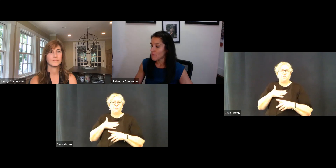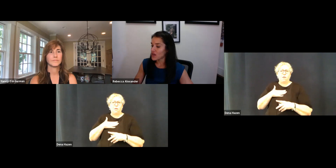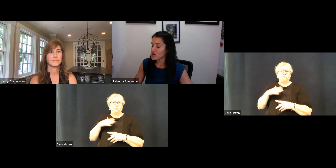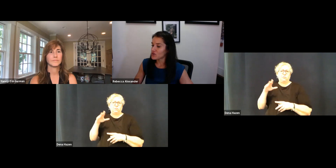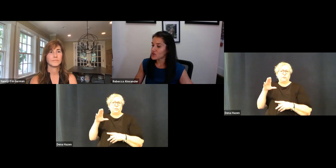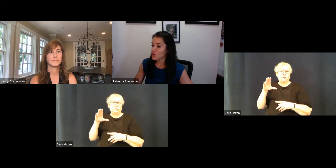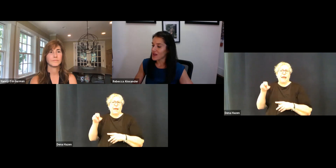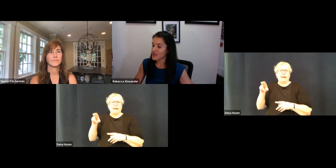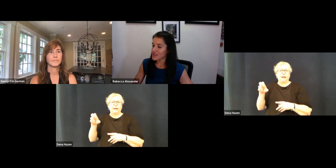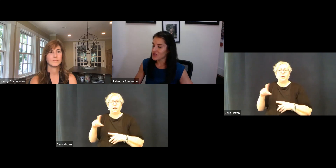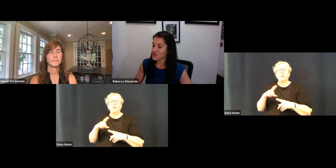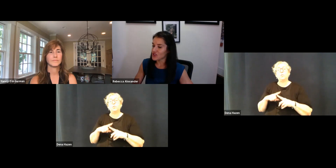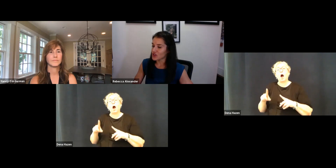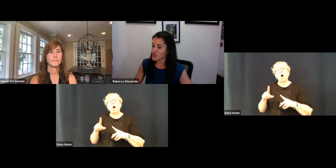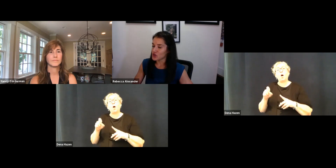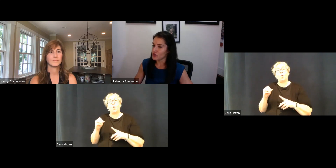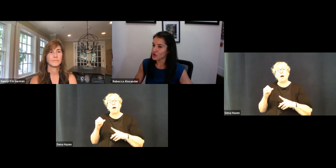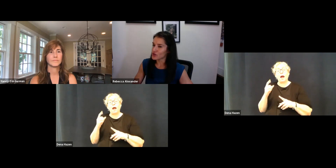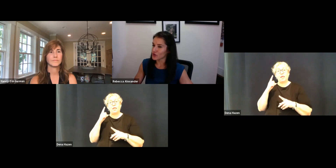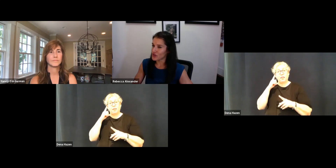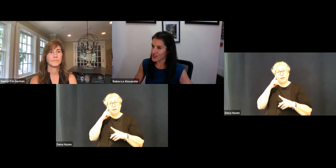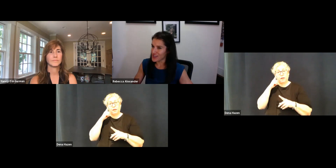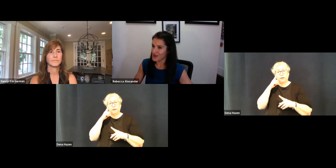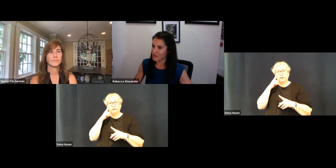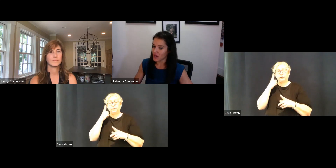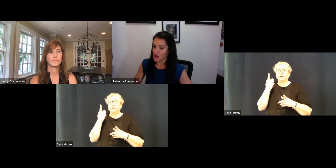But so, I think that there is a universal theme